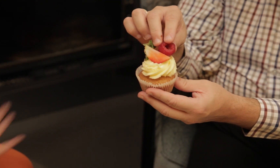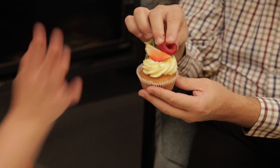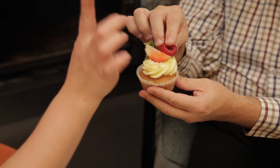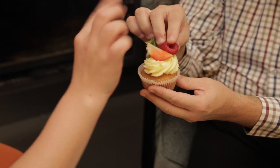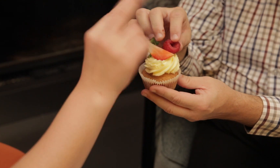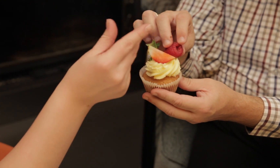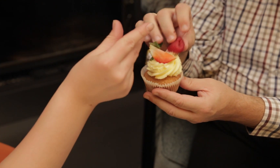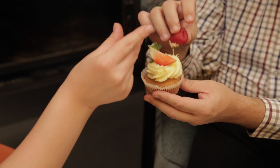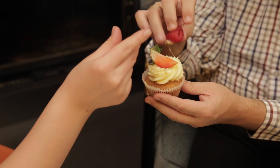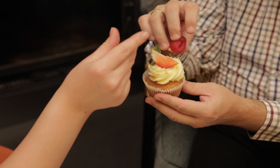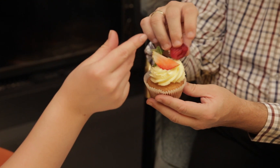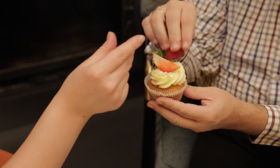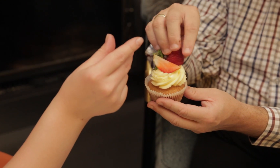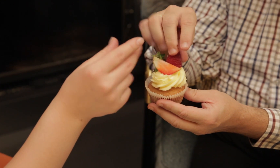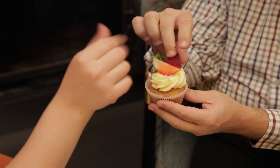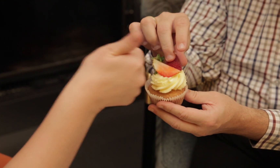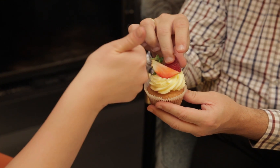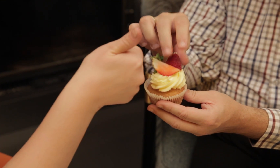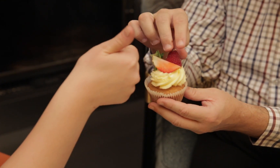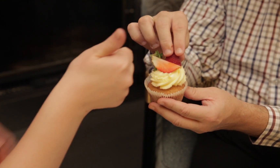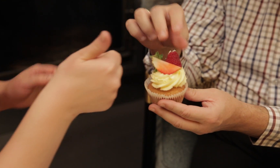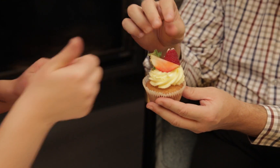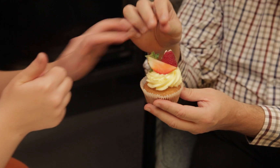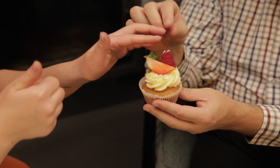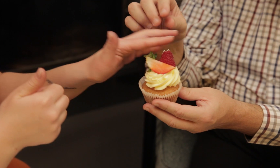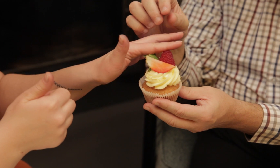No, no. Turn it this way. Good job!